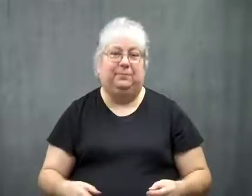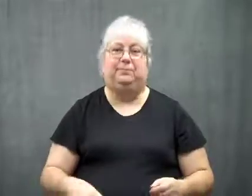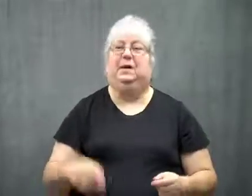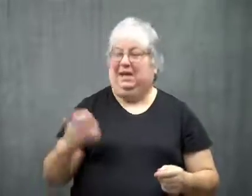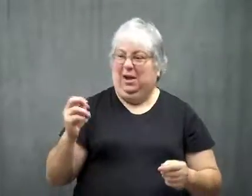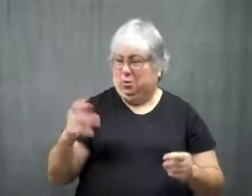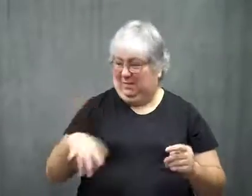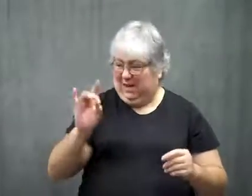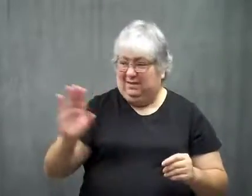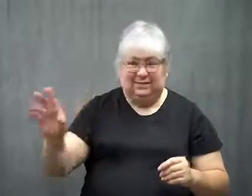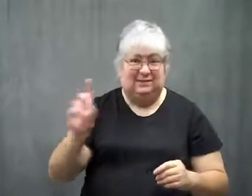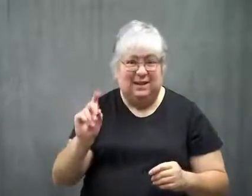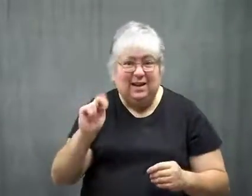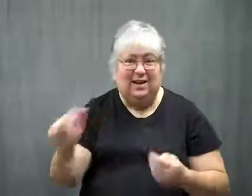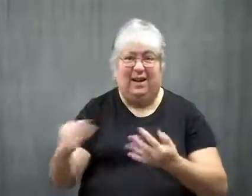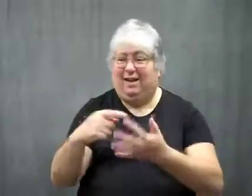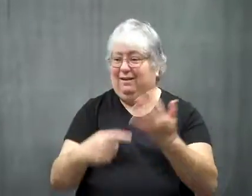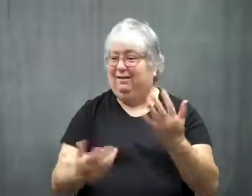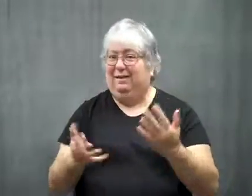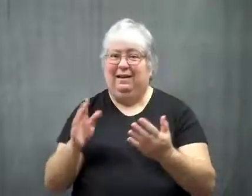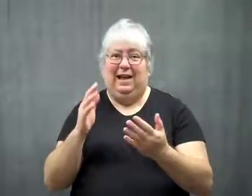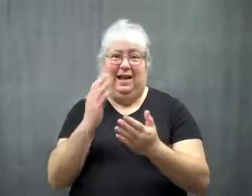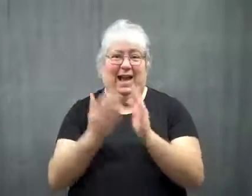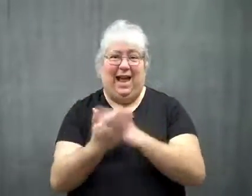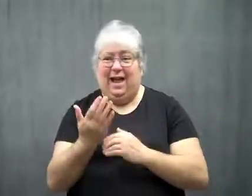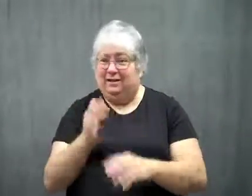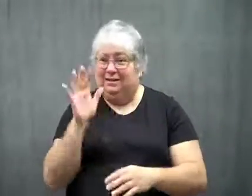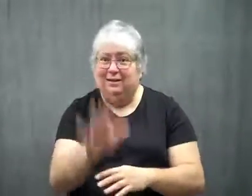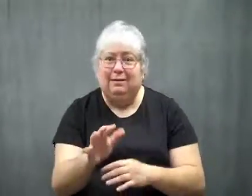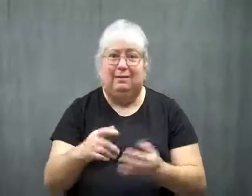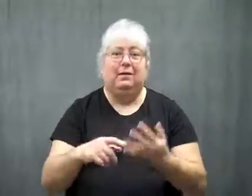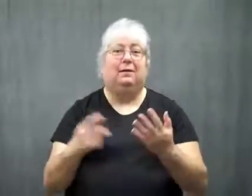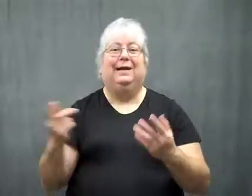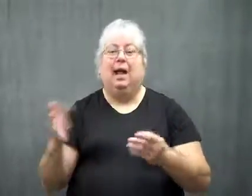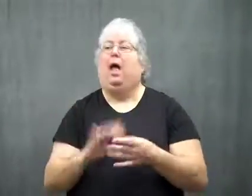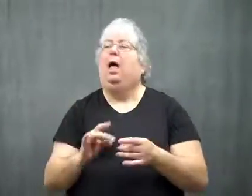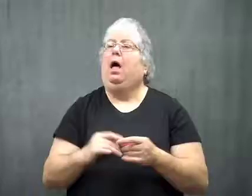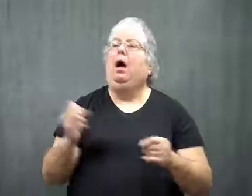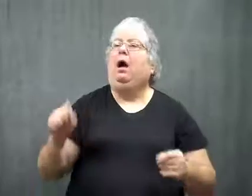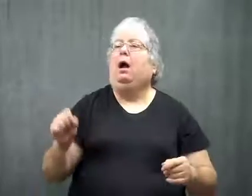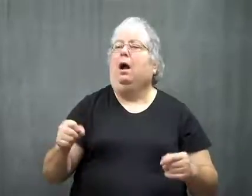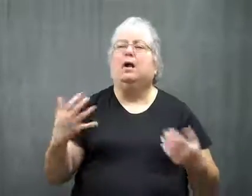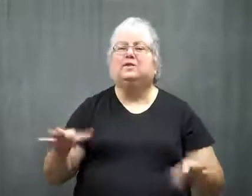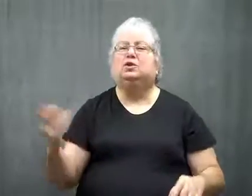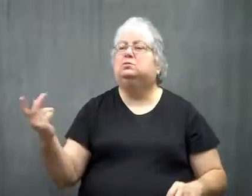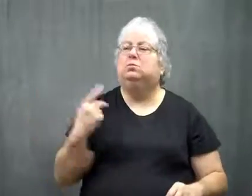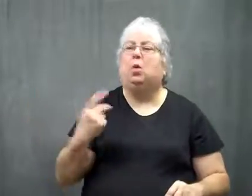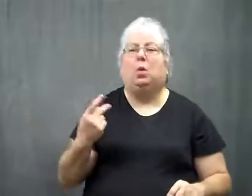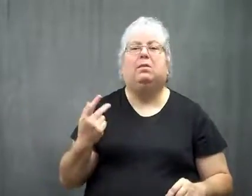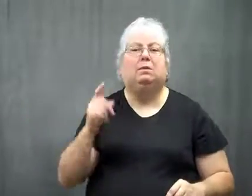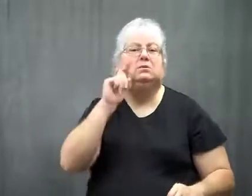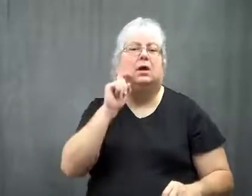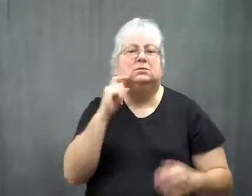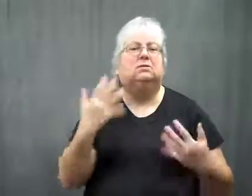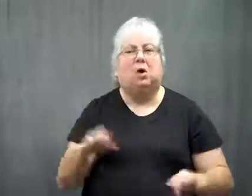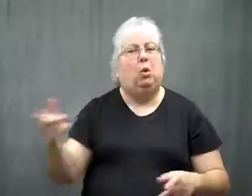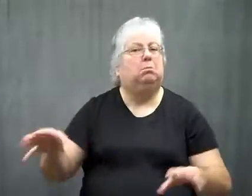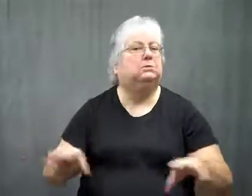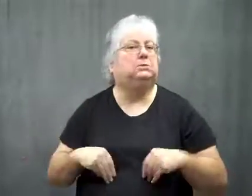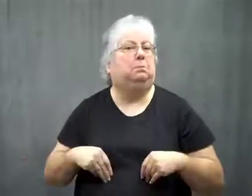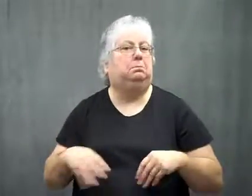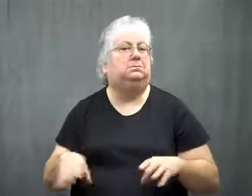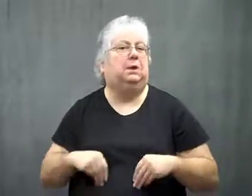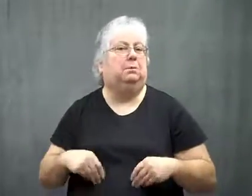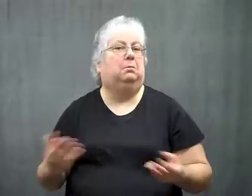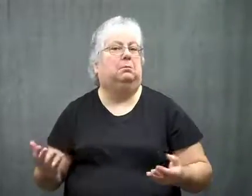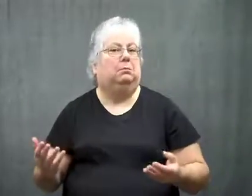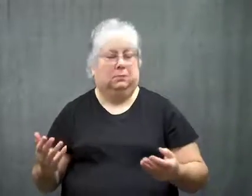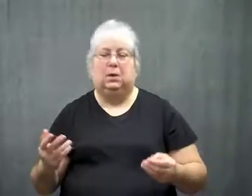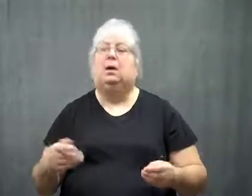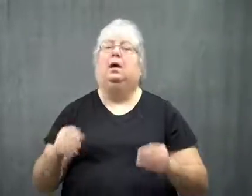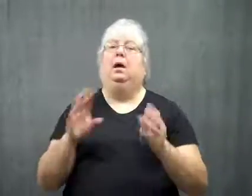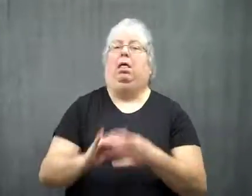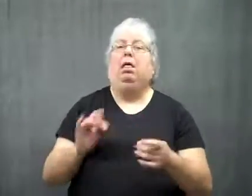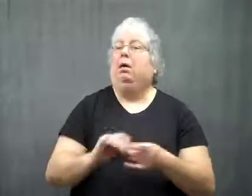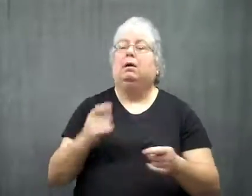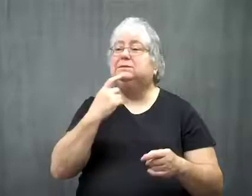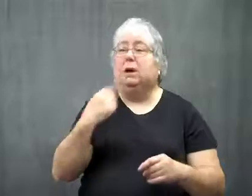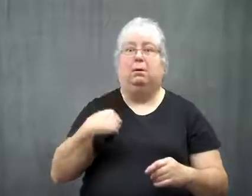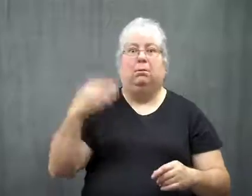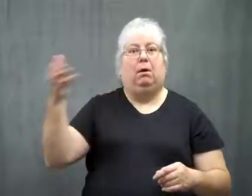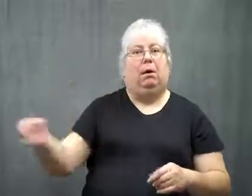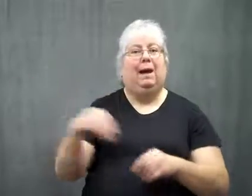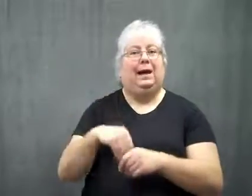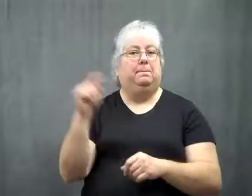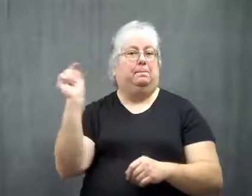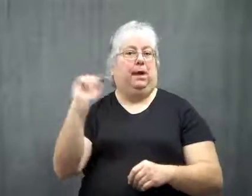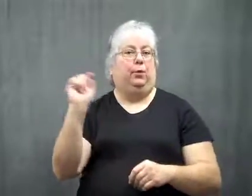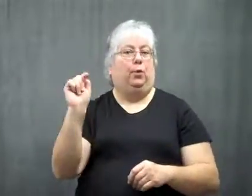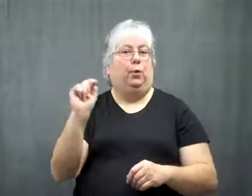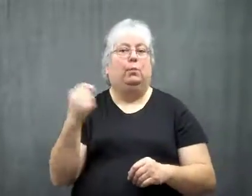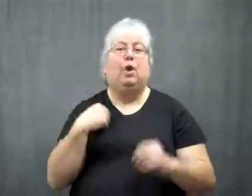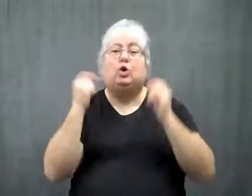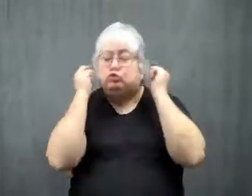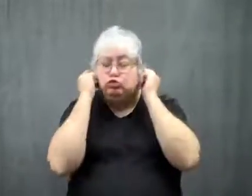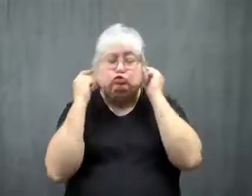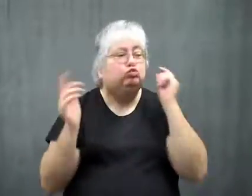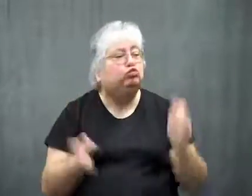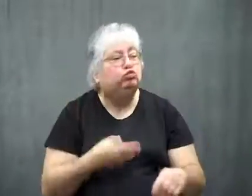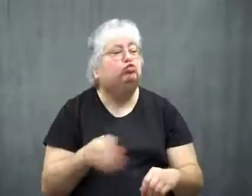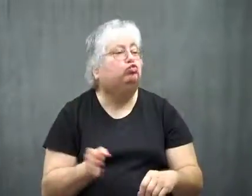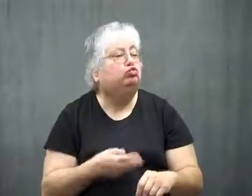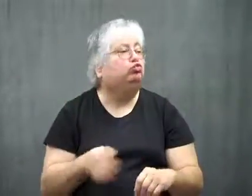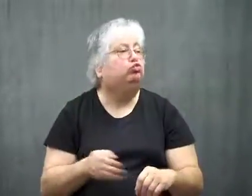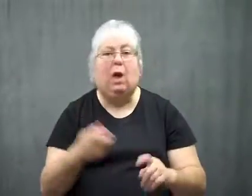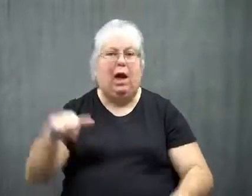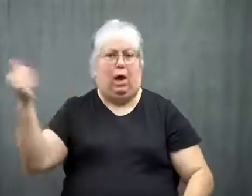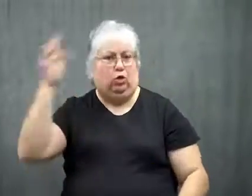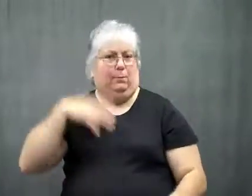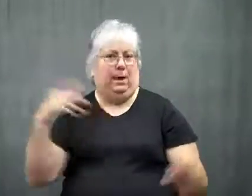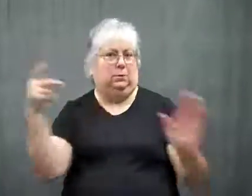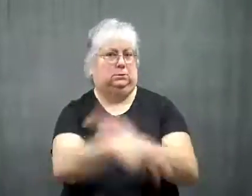As to finding his DNA and his handprint, he admitted to sex with her, saying it was consensual.